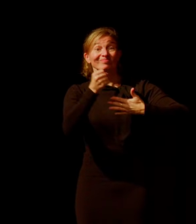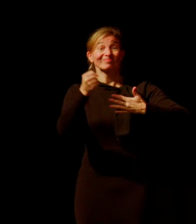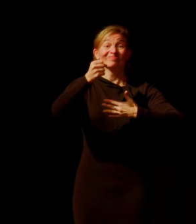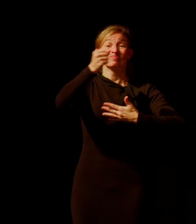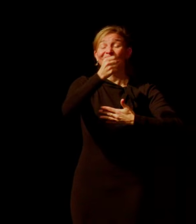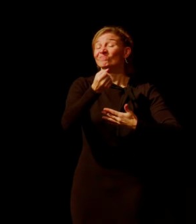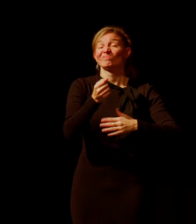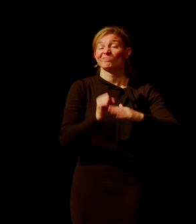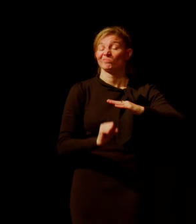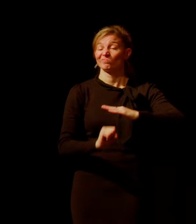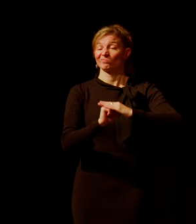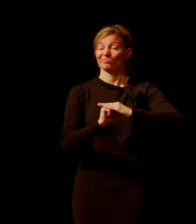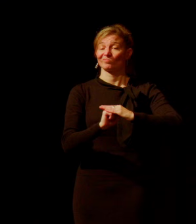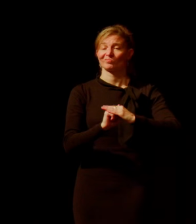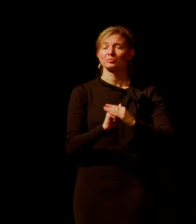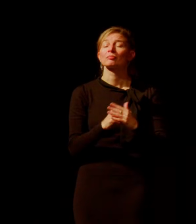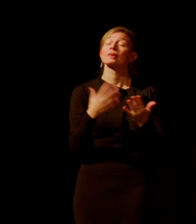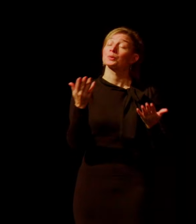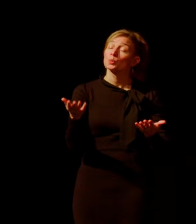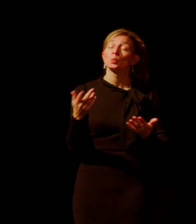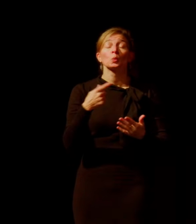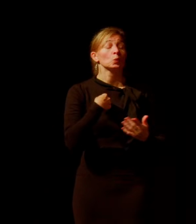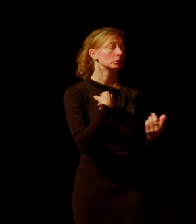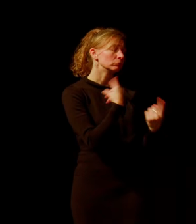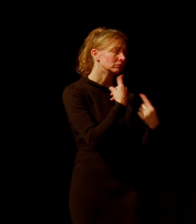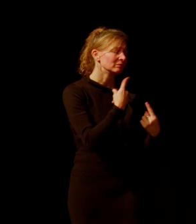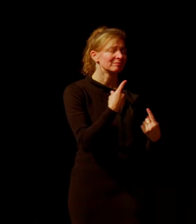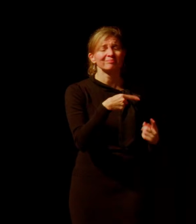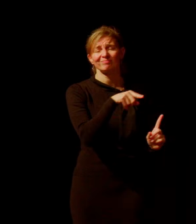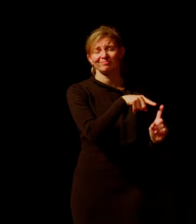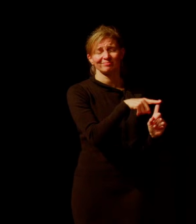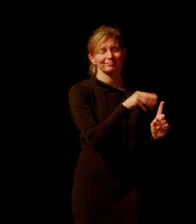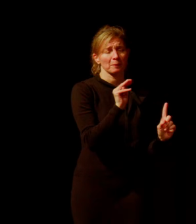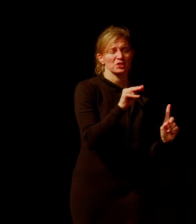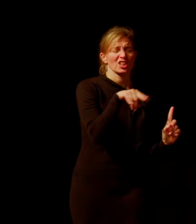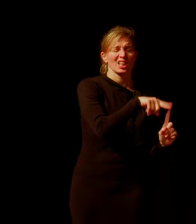During the break, she shared with me she was venting about her husband, Dave,